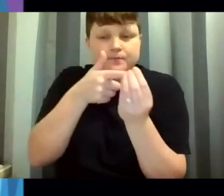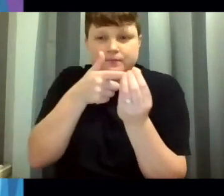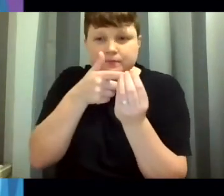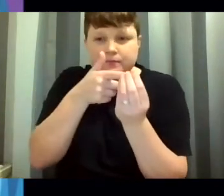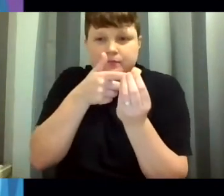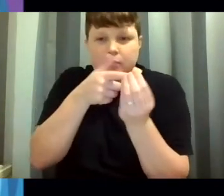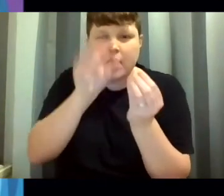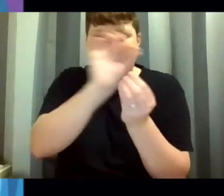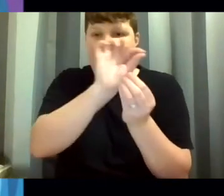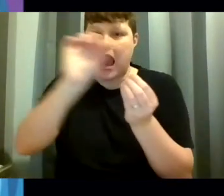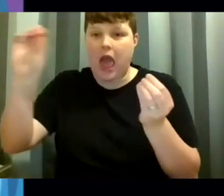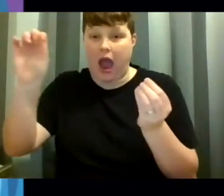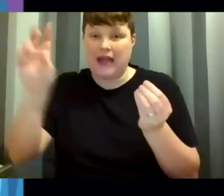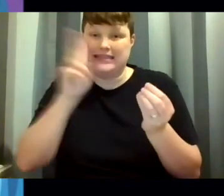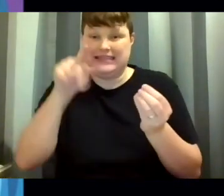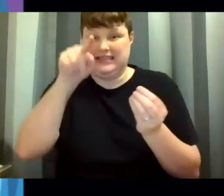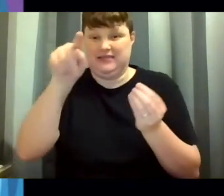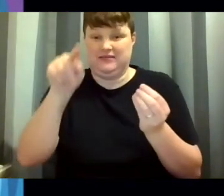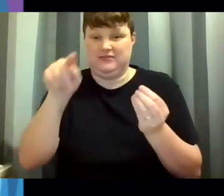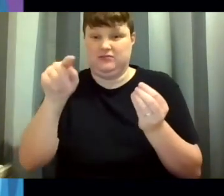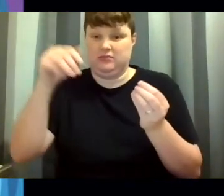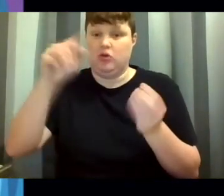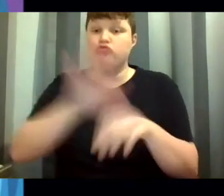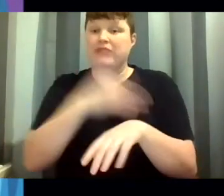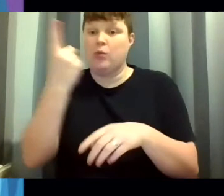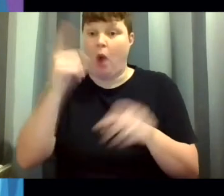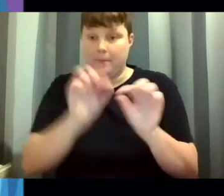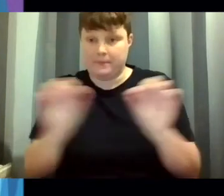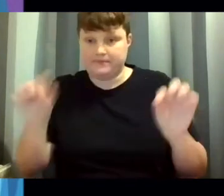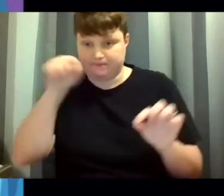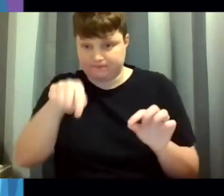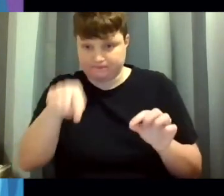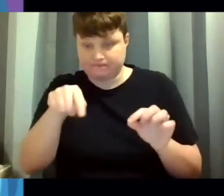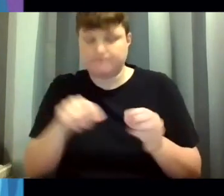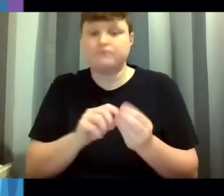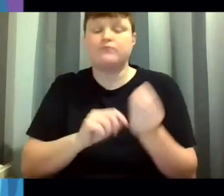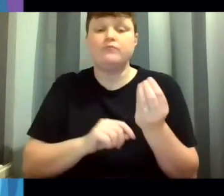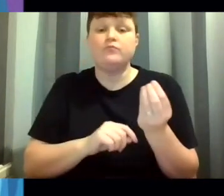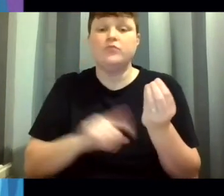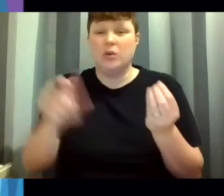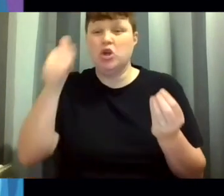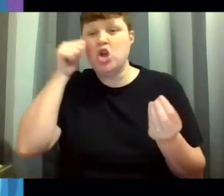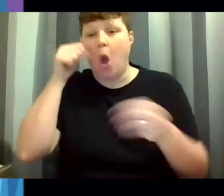which looks a bit like this. However, we know that tissue is combined of many proteins and